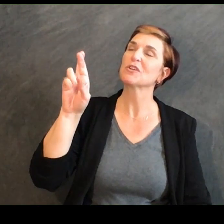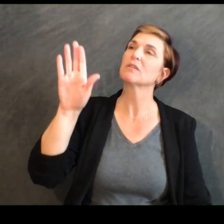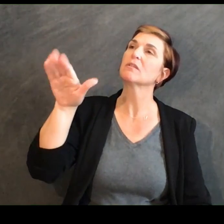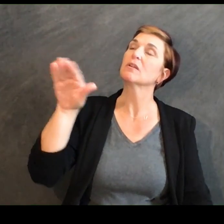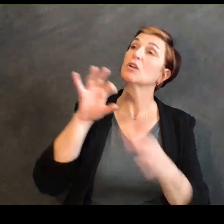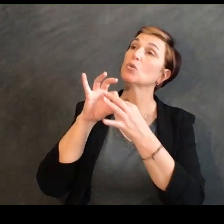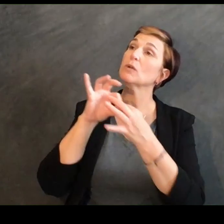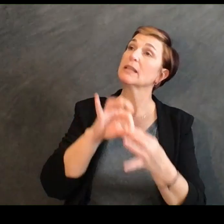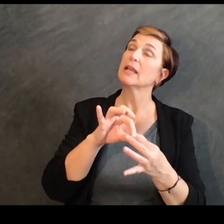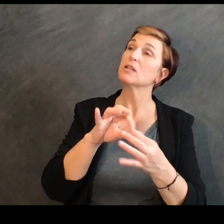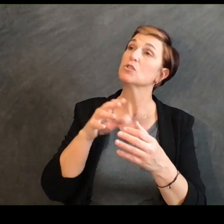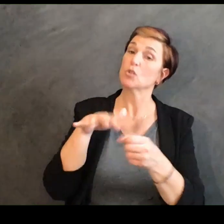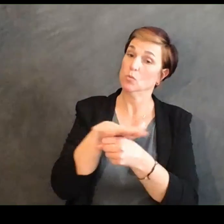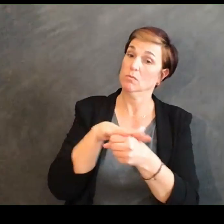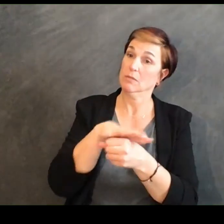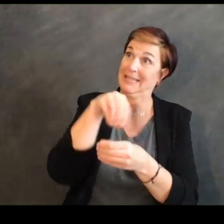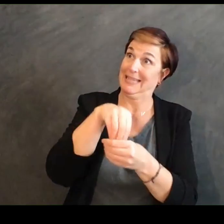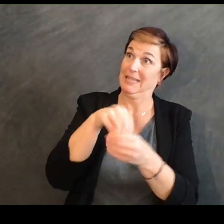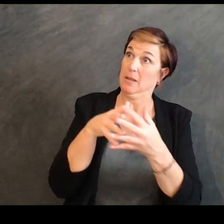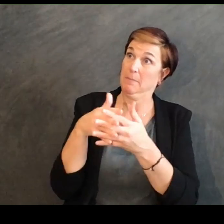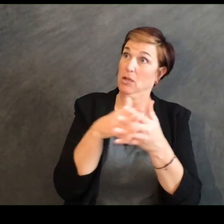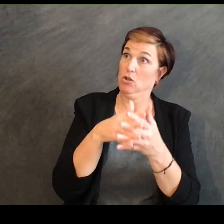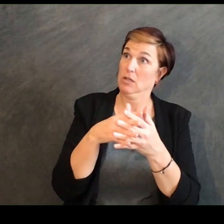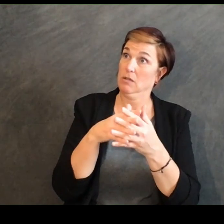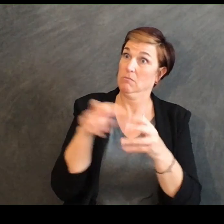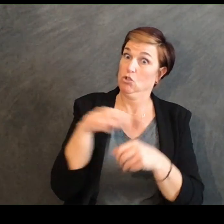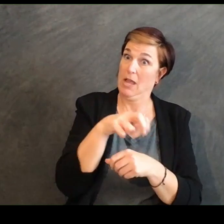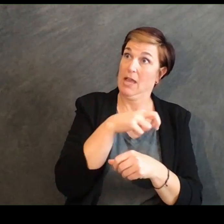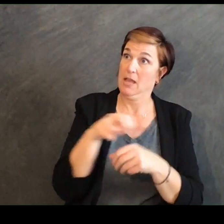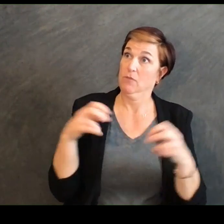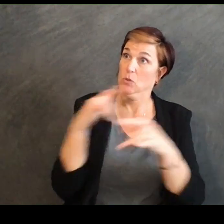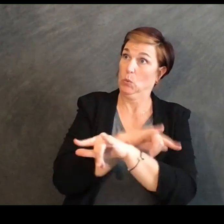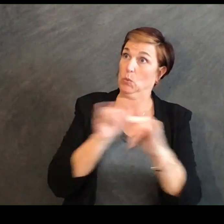travel should Americans feel safe or should Americans at all be traveling to